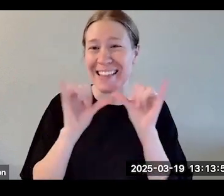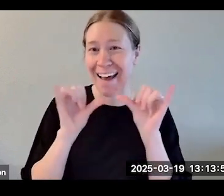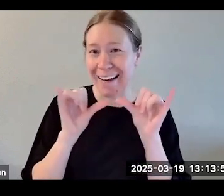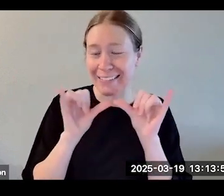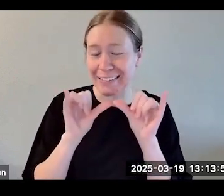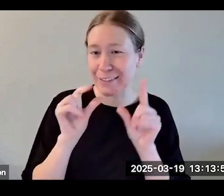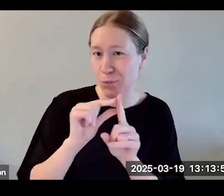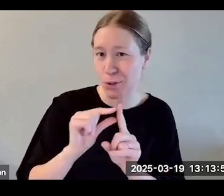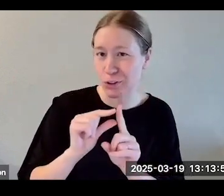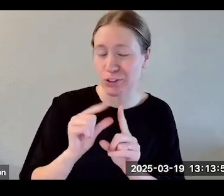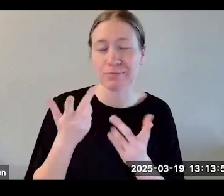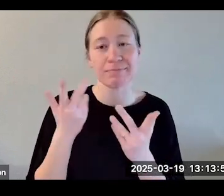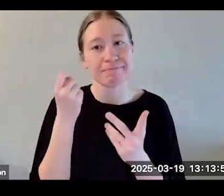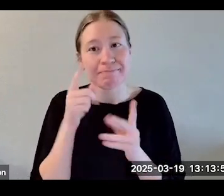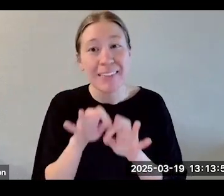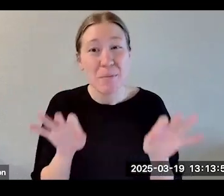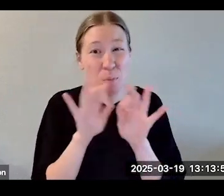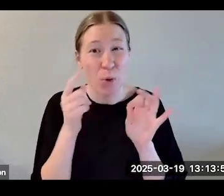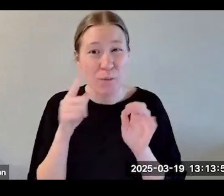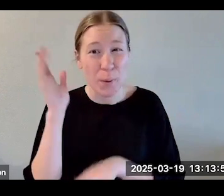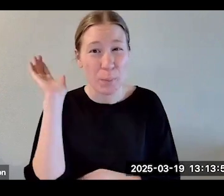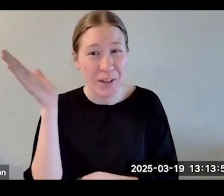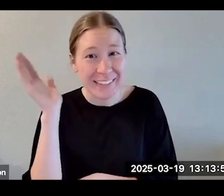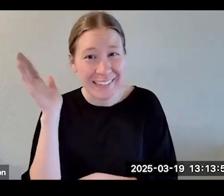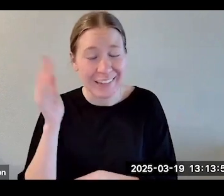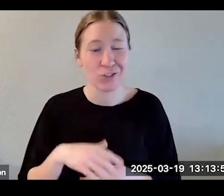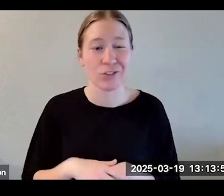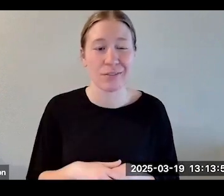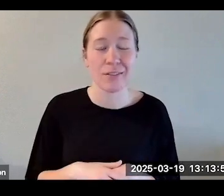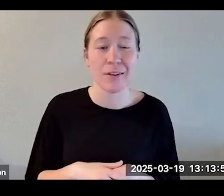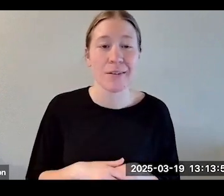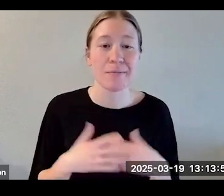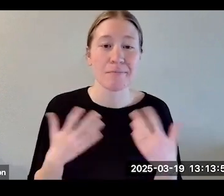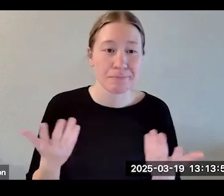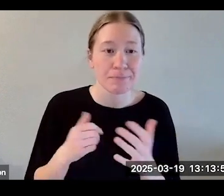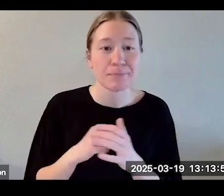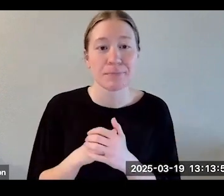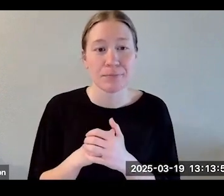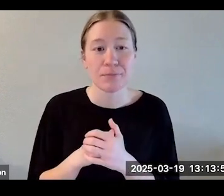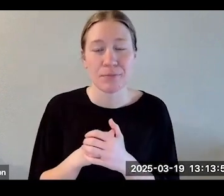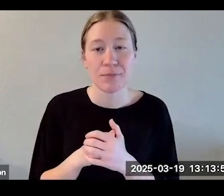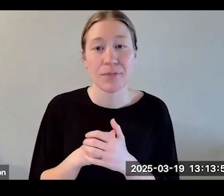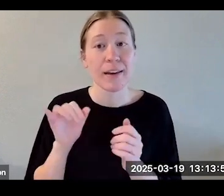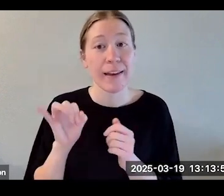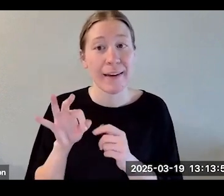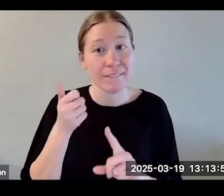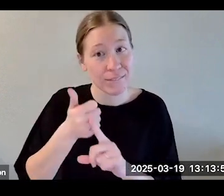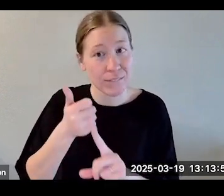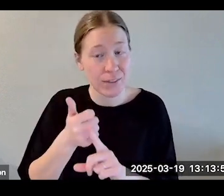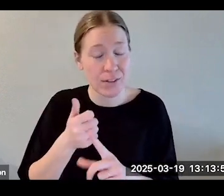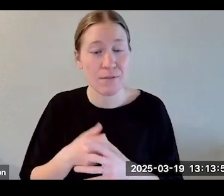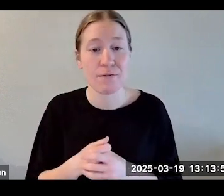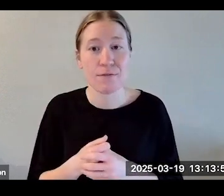obviously, in presentations that you may be doing. But if you are wanting to make sure